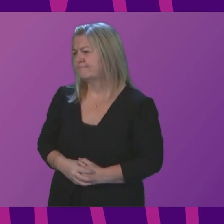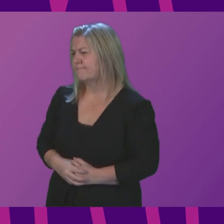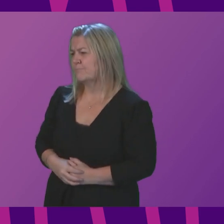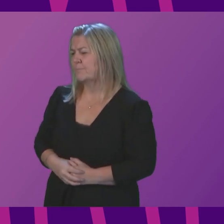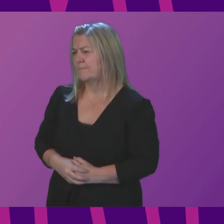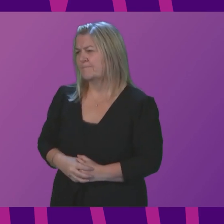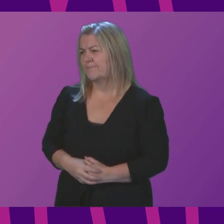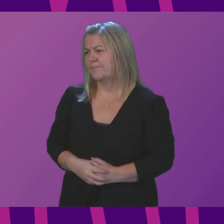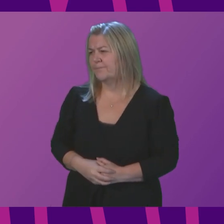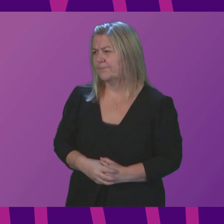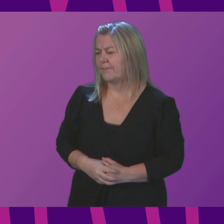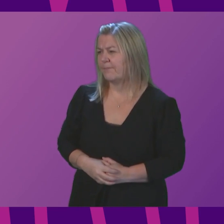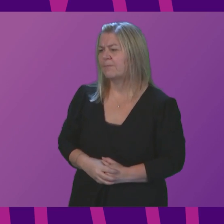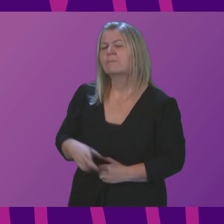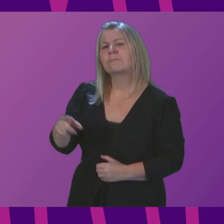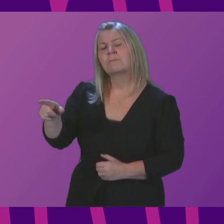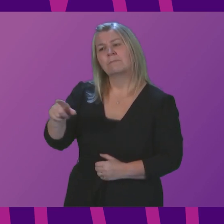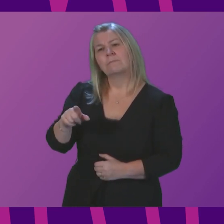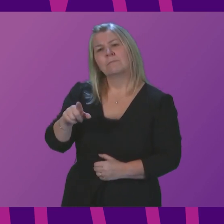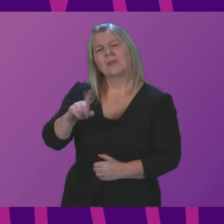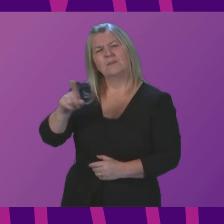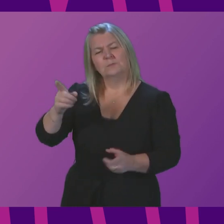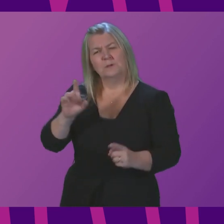To ask the First Minister what the Scottish Government’s response is to Rape Crisis